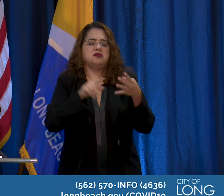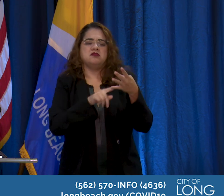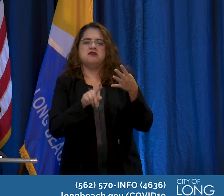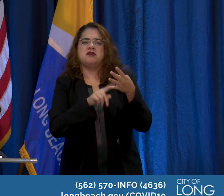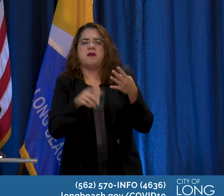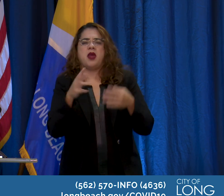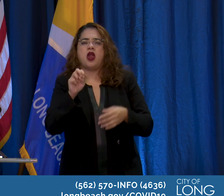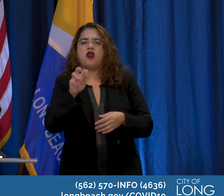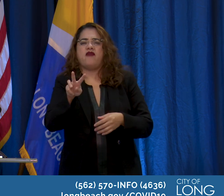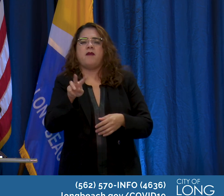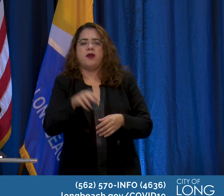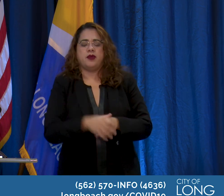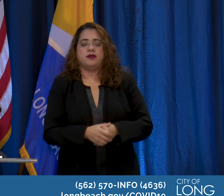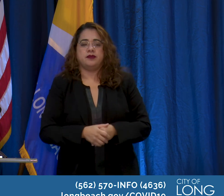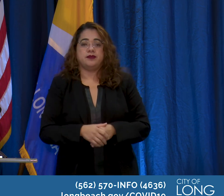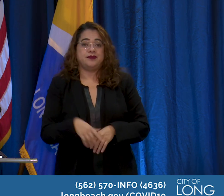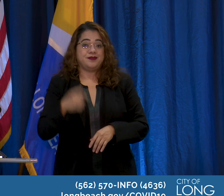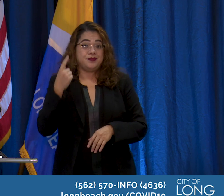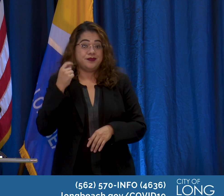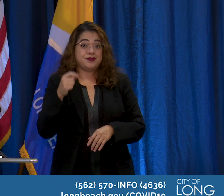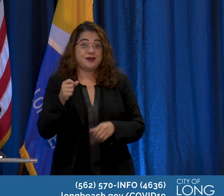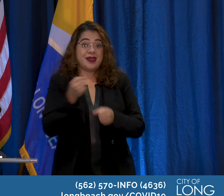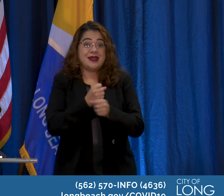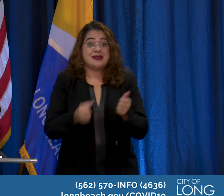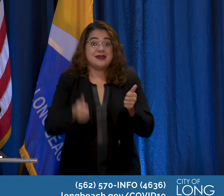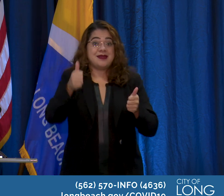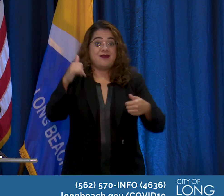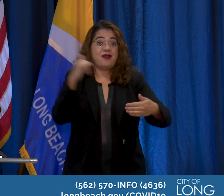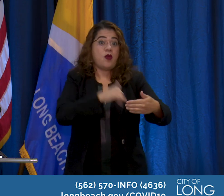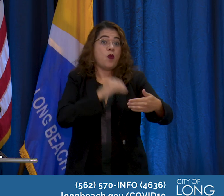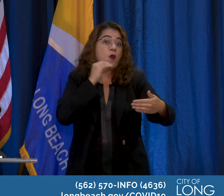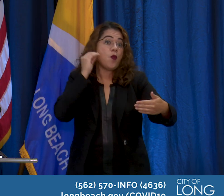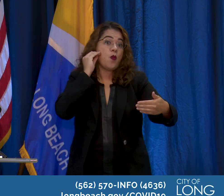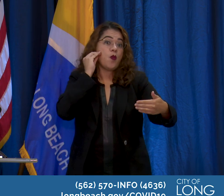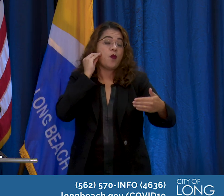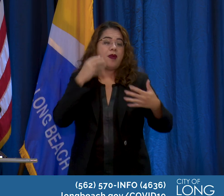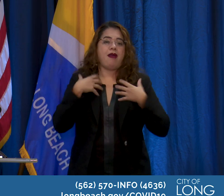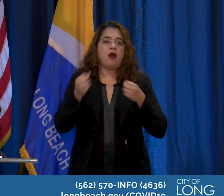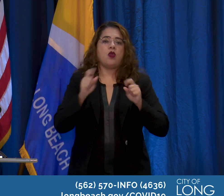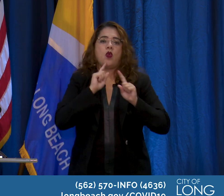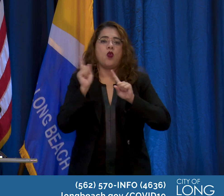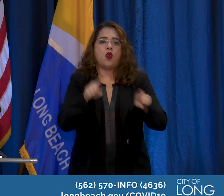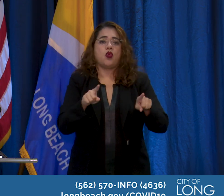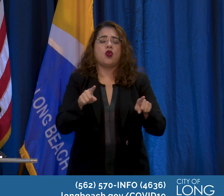So recently we updated our safer at home order to allow for limited private gatherings in